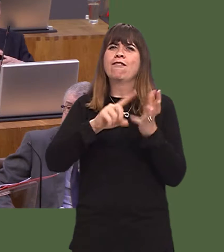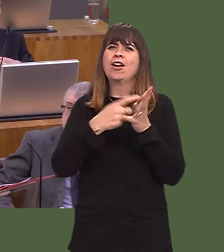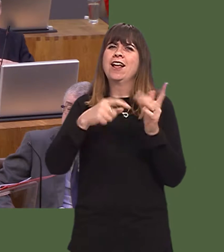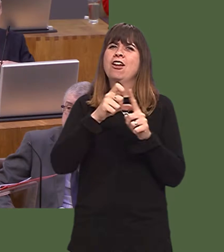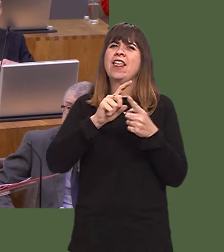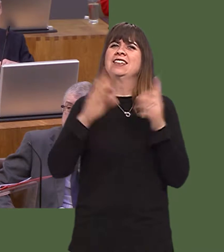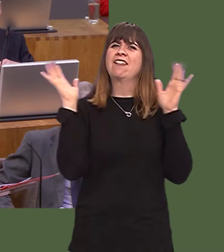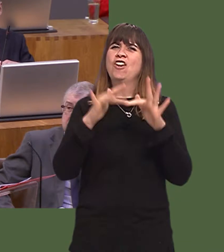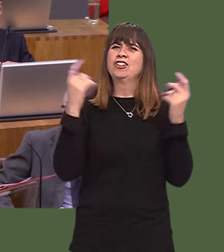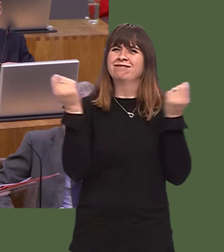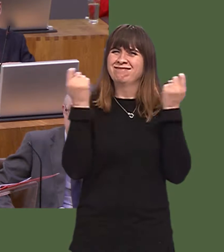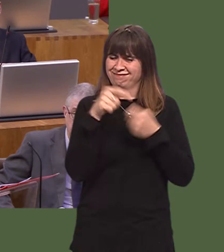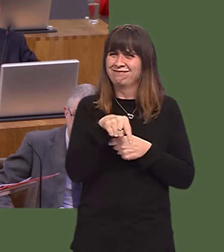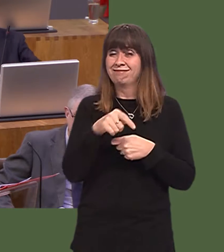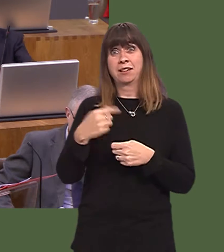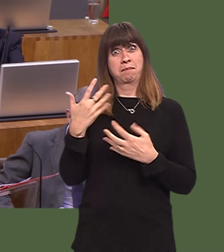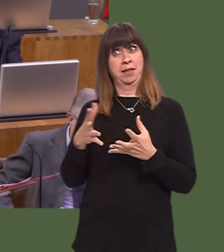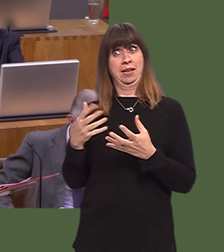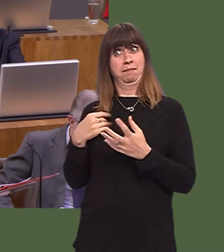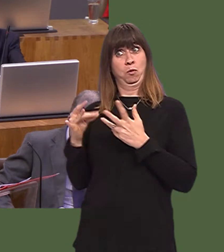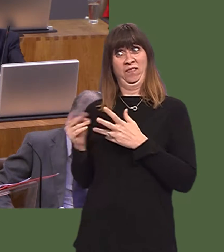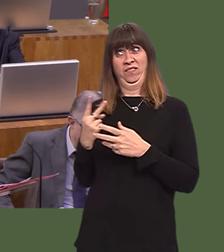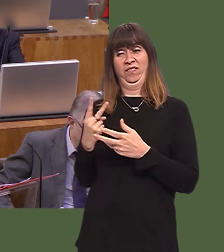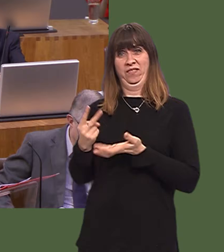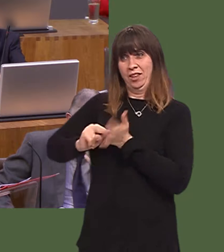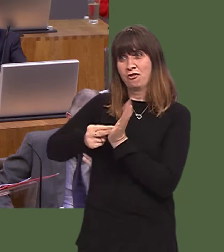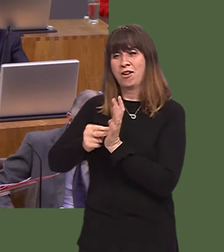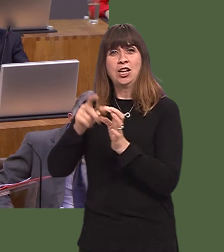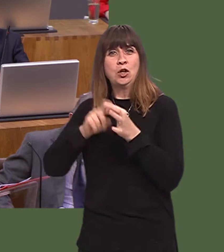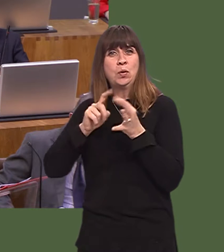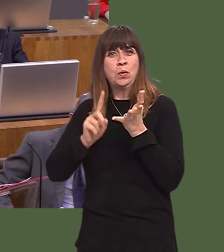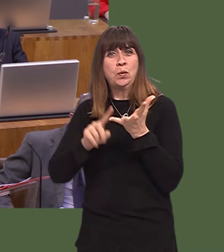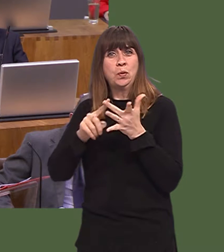my wife two quiz nights in order to raise fundsóIím very supportive personally and,